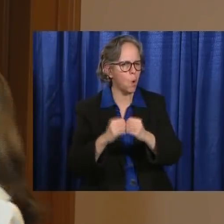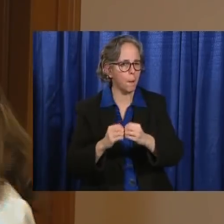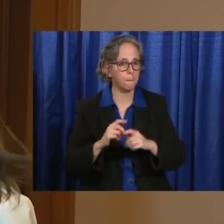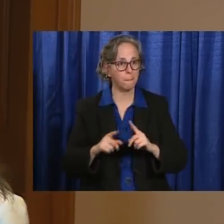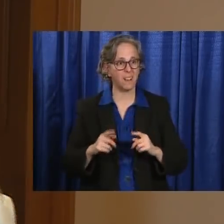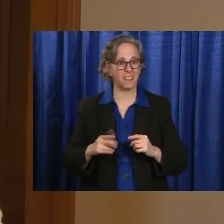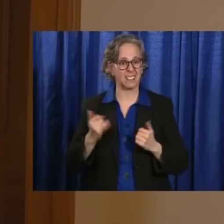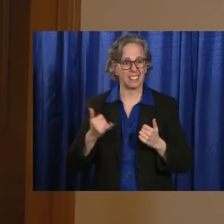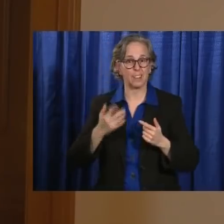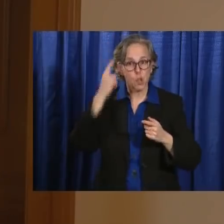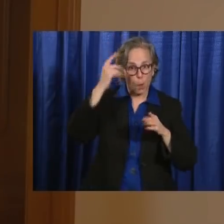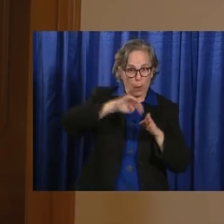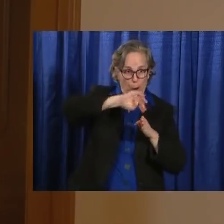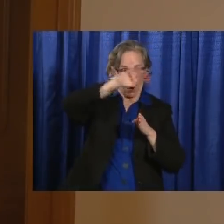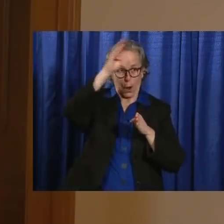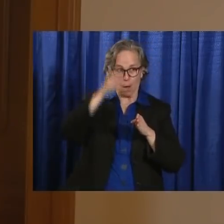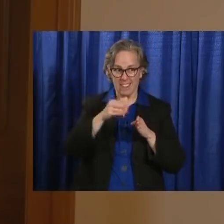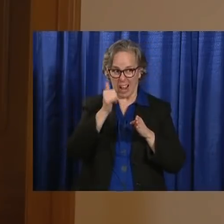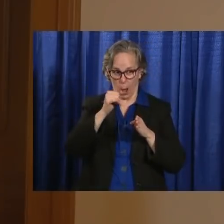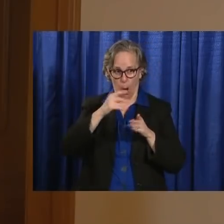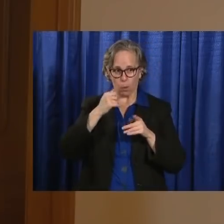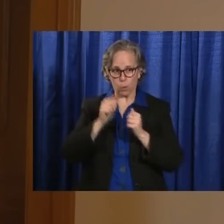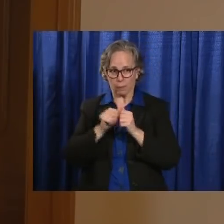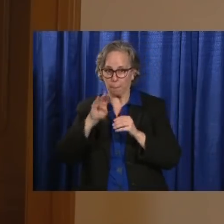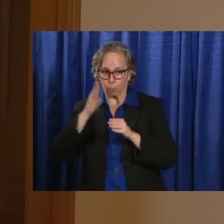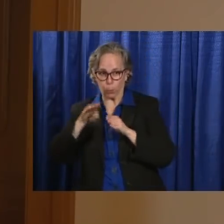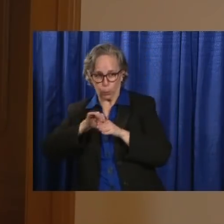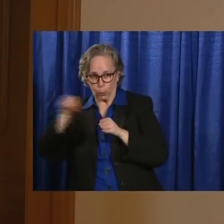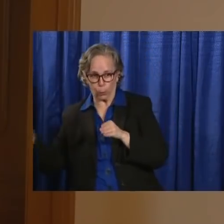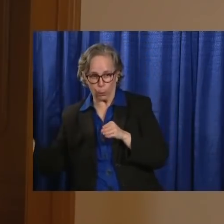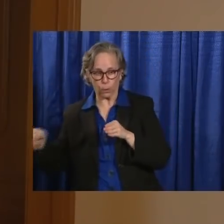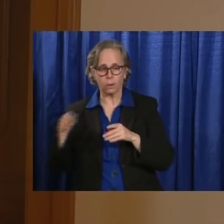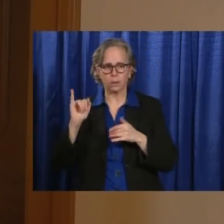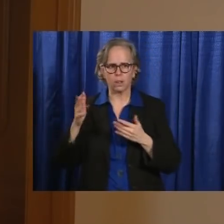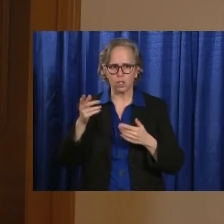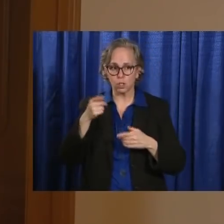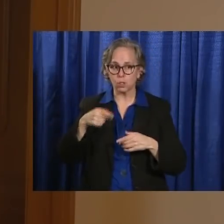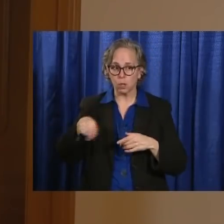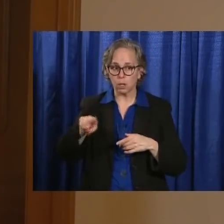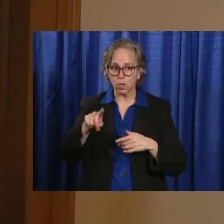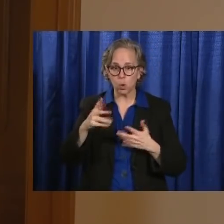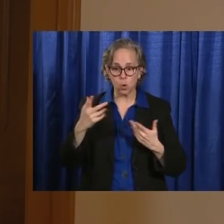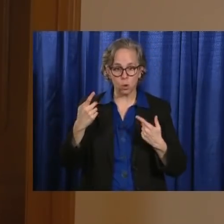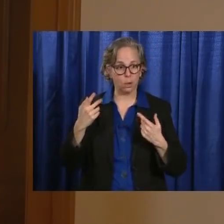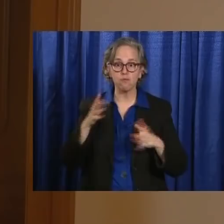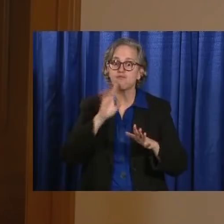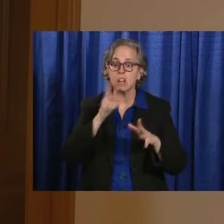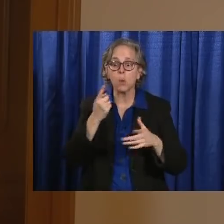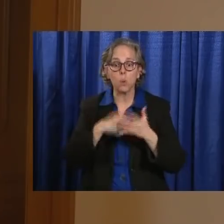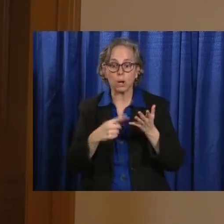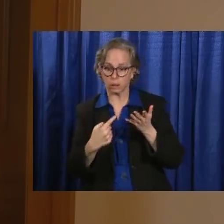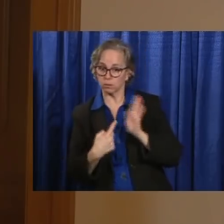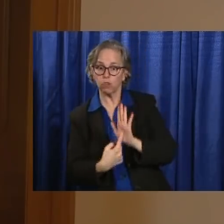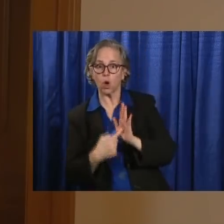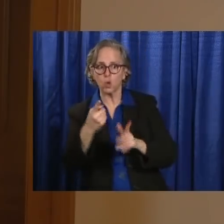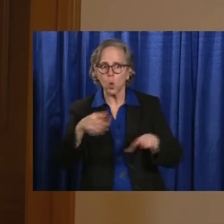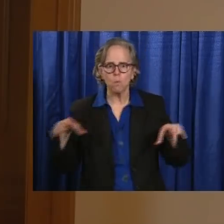WE WILL BE SHARING MORE INFORMATION WITH YOU IN THE WEEK TO COME. THIS IS THE CURVE.